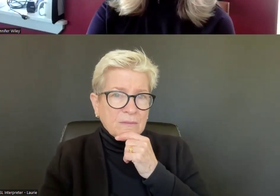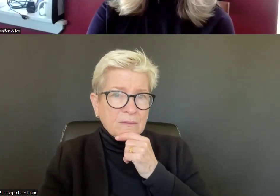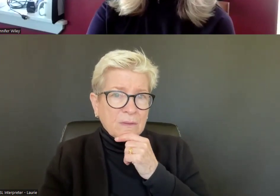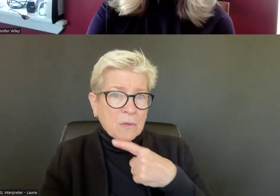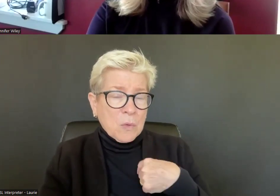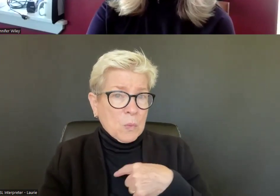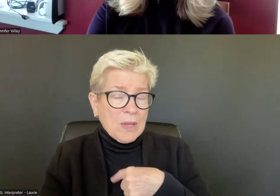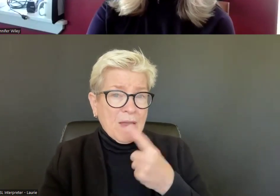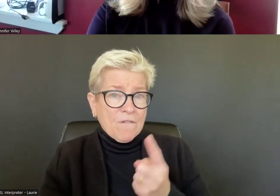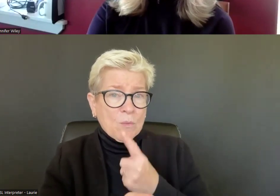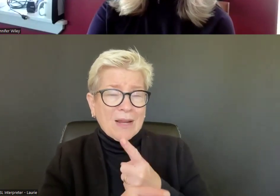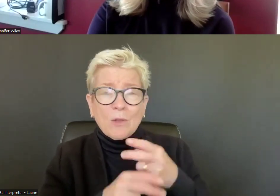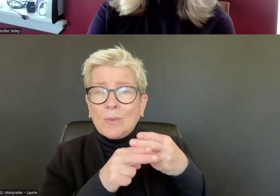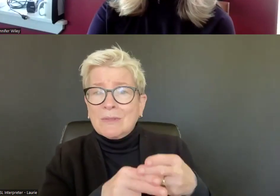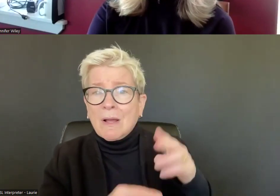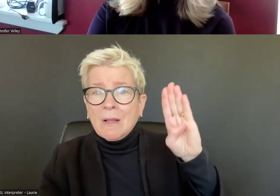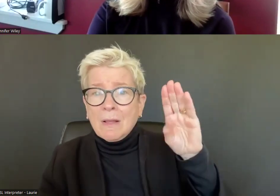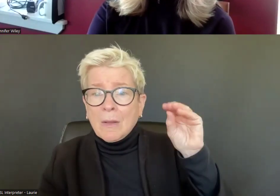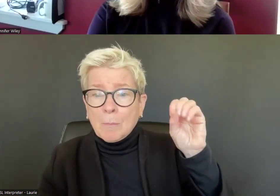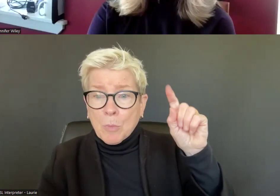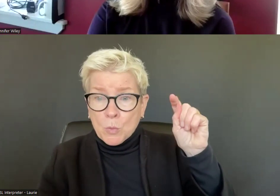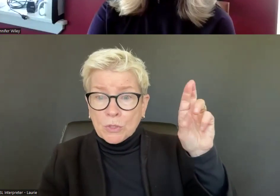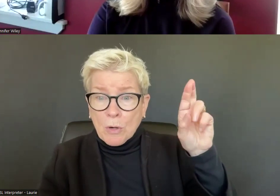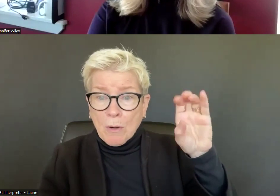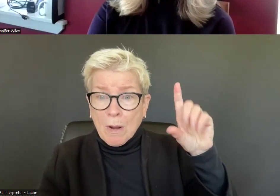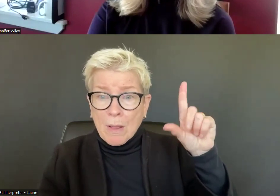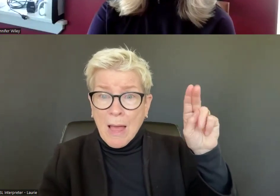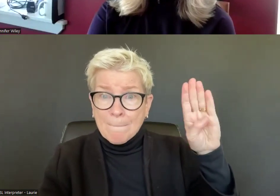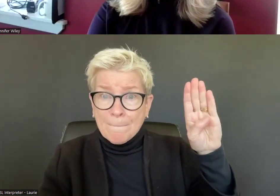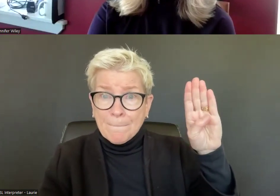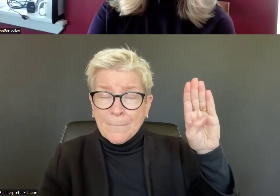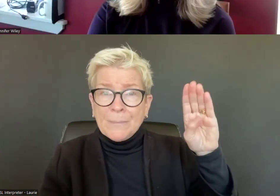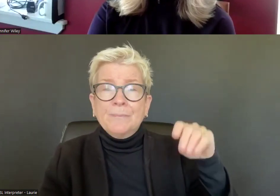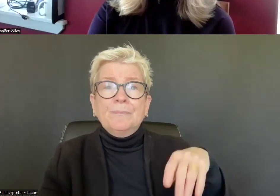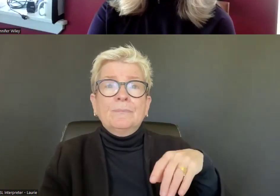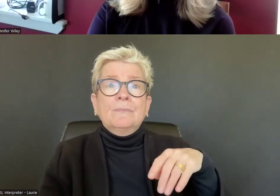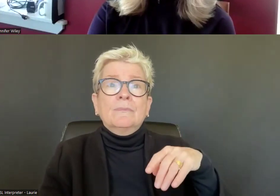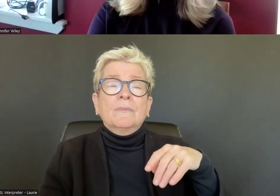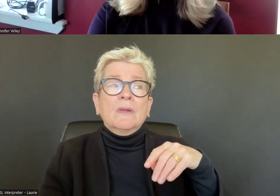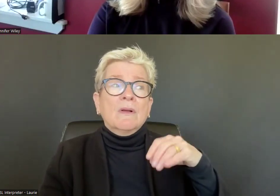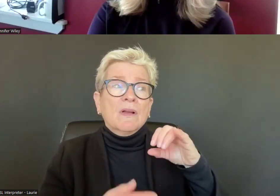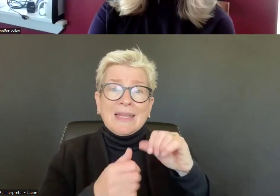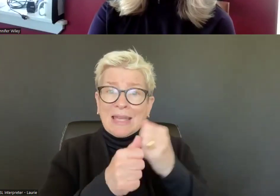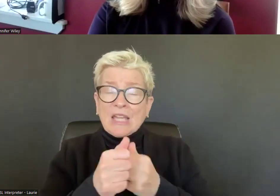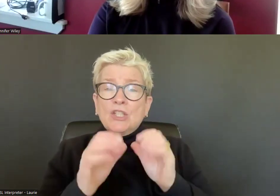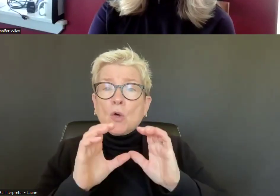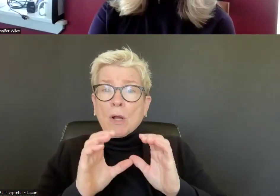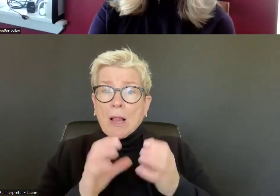booster clubs that each, basically each cohort that we have has a Boosters club,